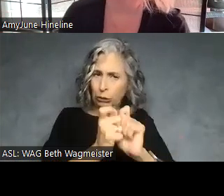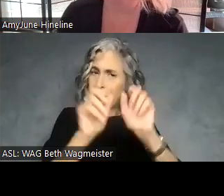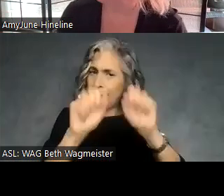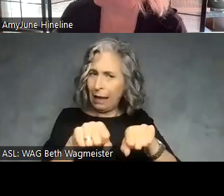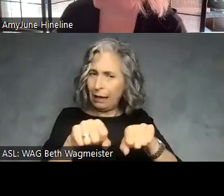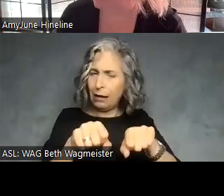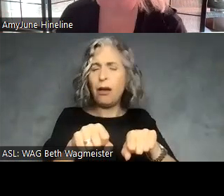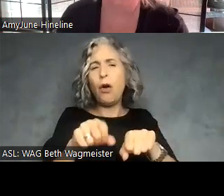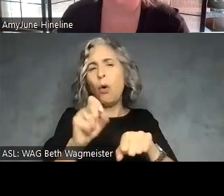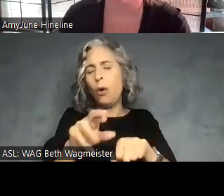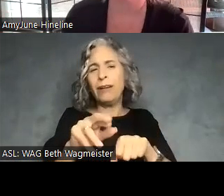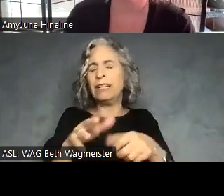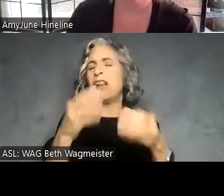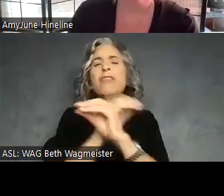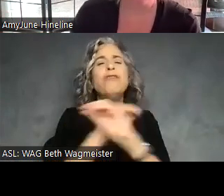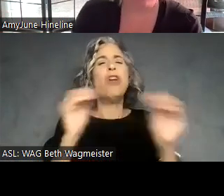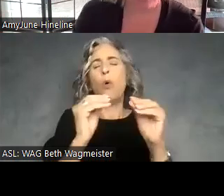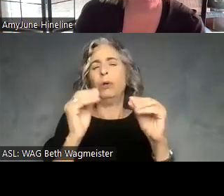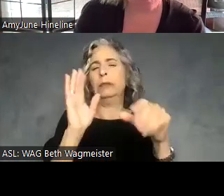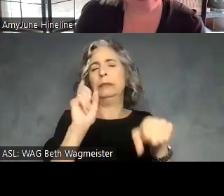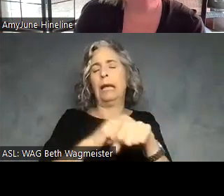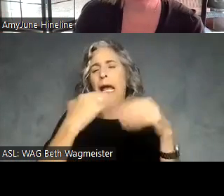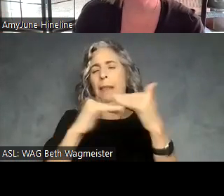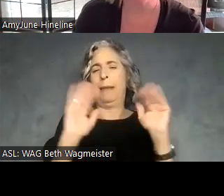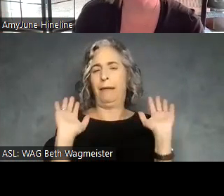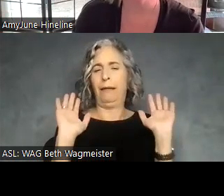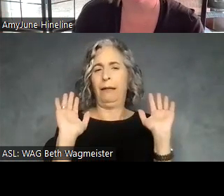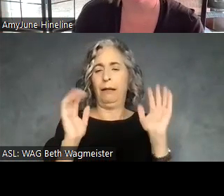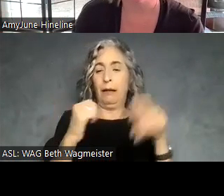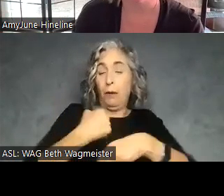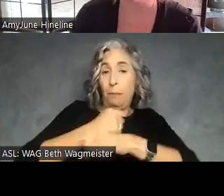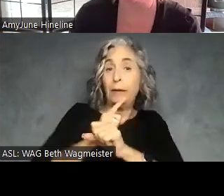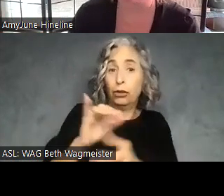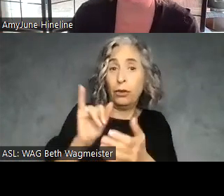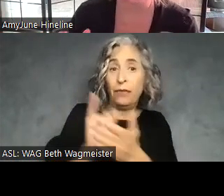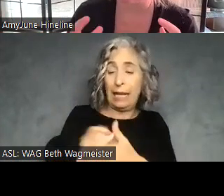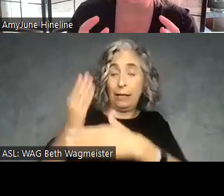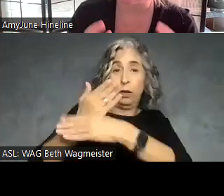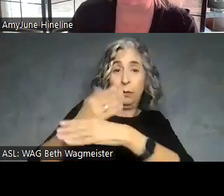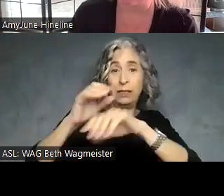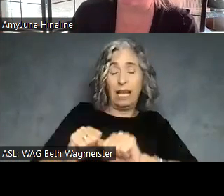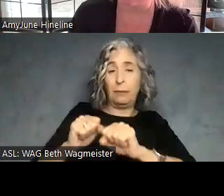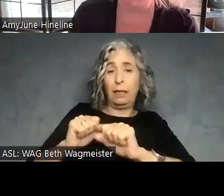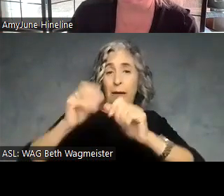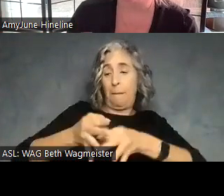Not everyone can zip through a form or enter their credit card information at top speed. So we want